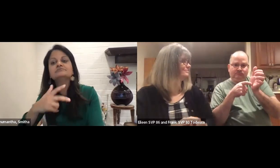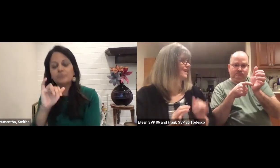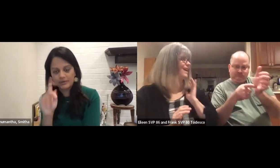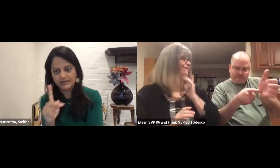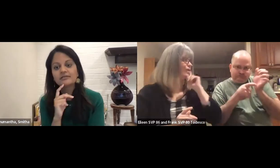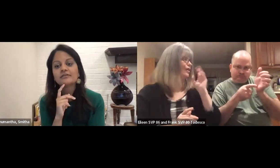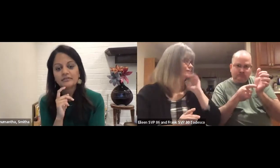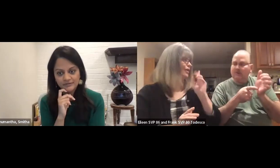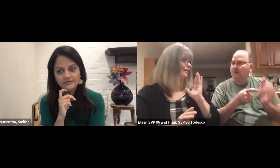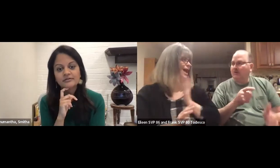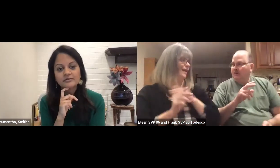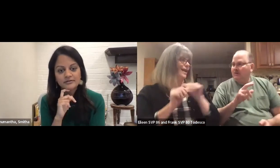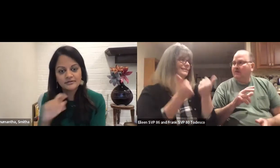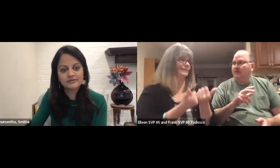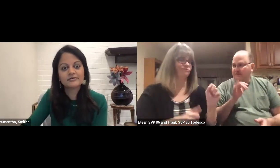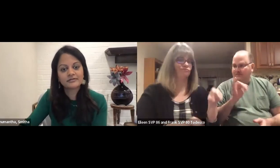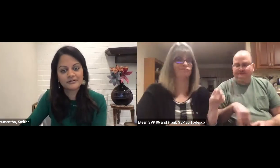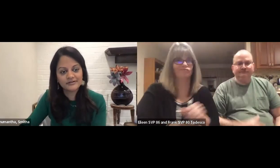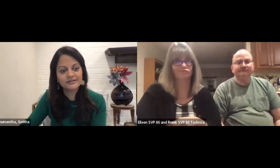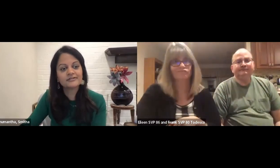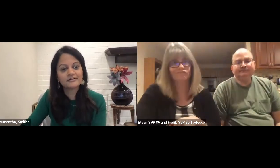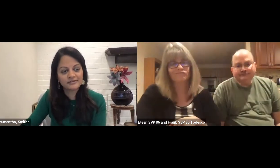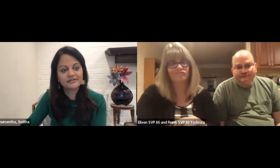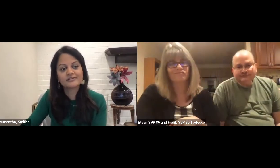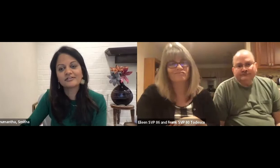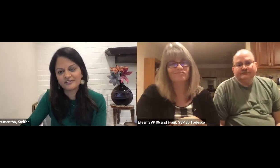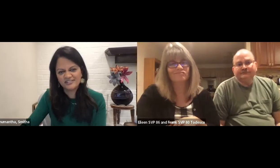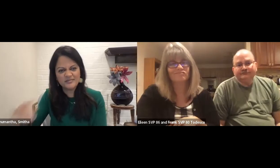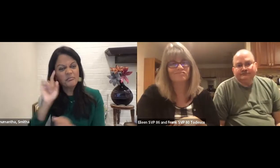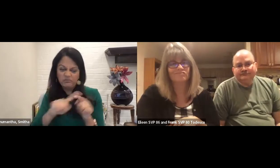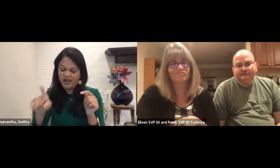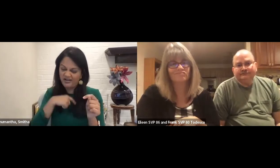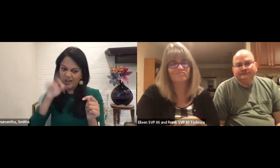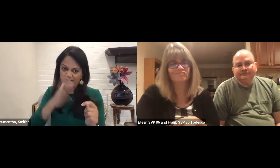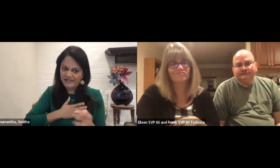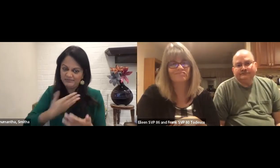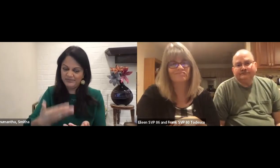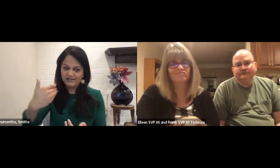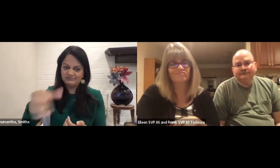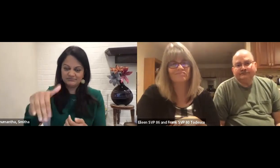but it's required to have someone for 3 days. Right, and that's what the policy was for our agency.